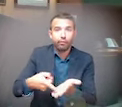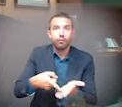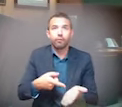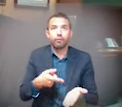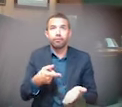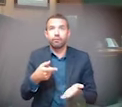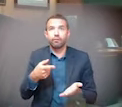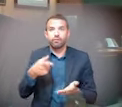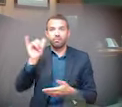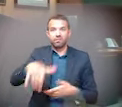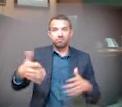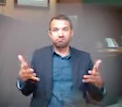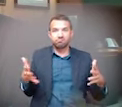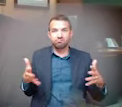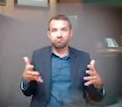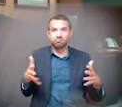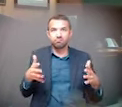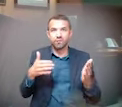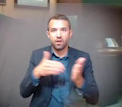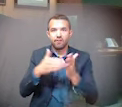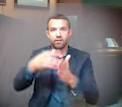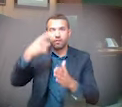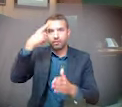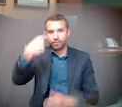And they don't necessarily think of me as being